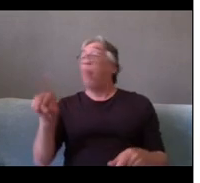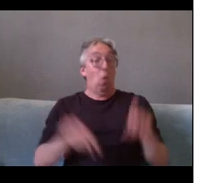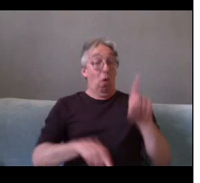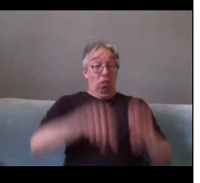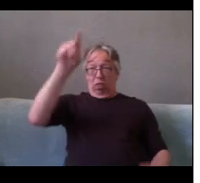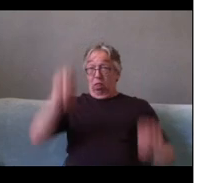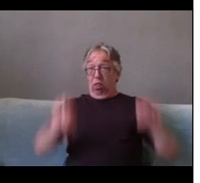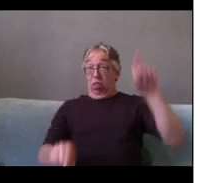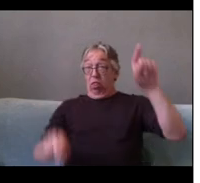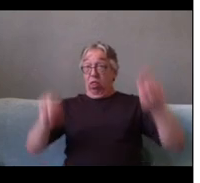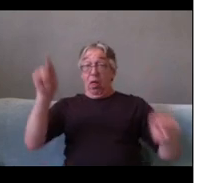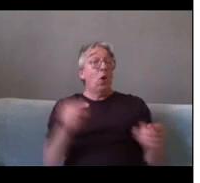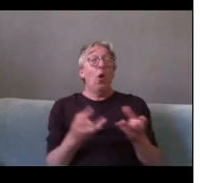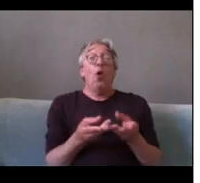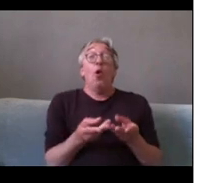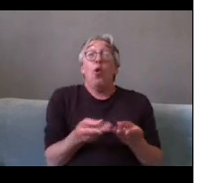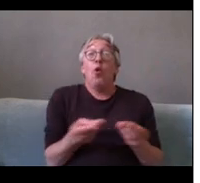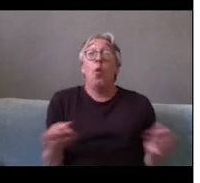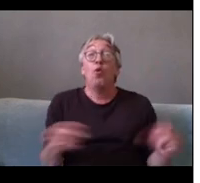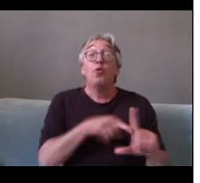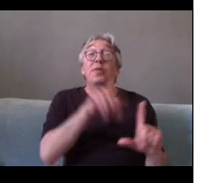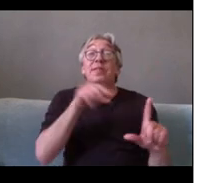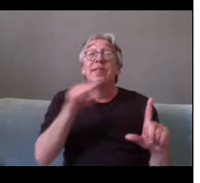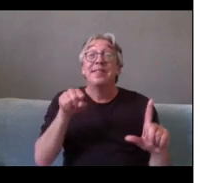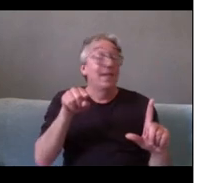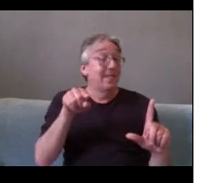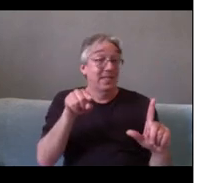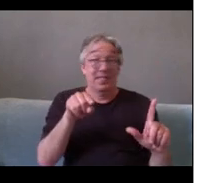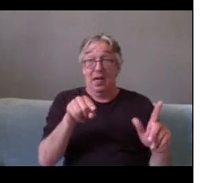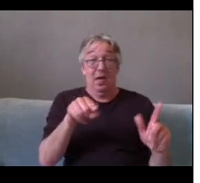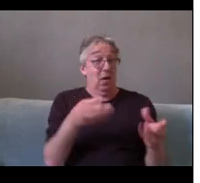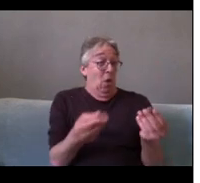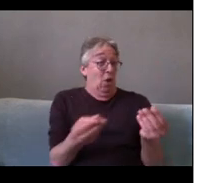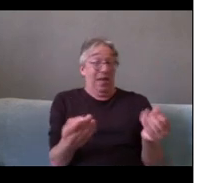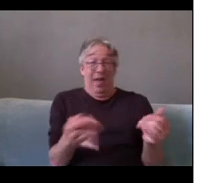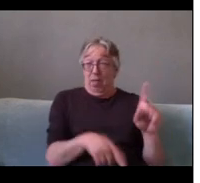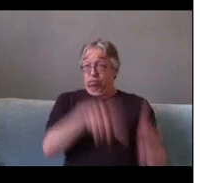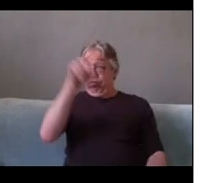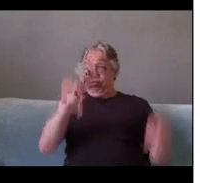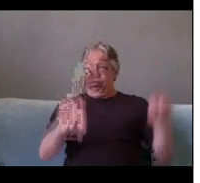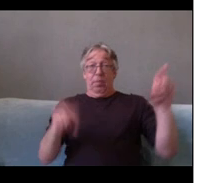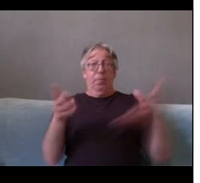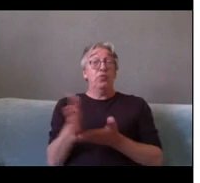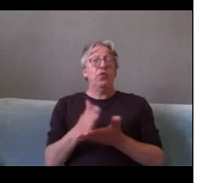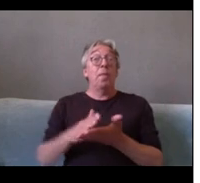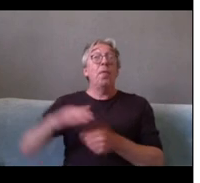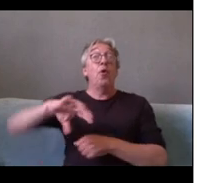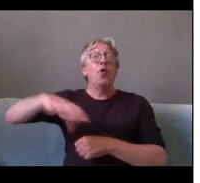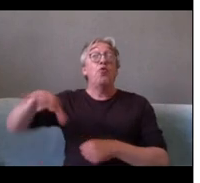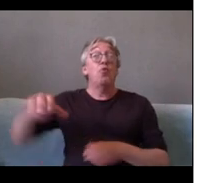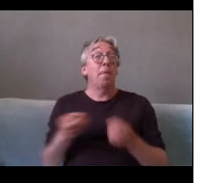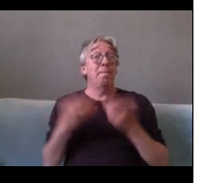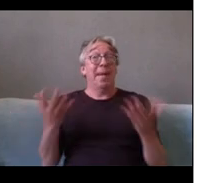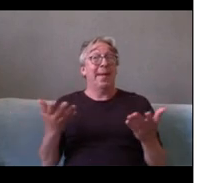Disability isn't systematically monitored. Very often the data is collected but not processed,